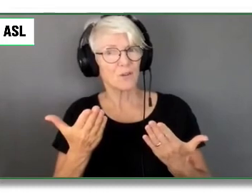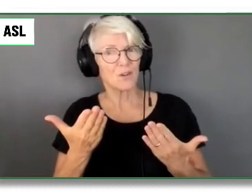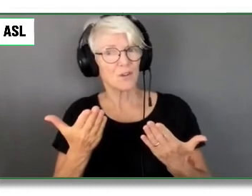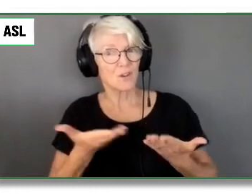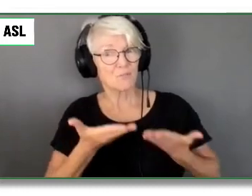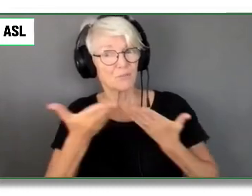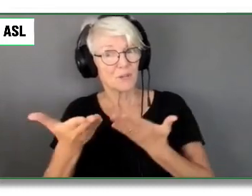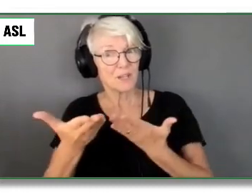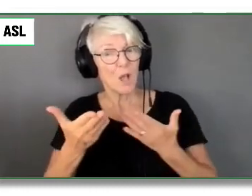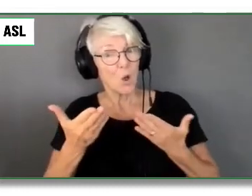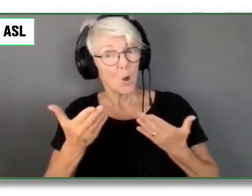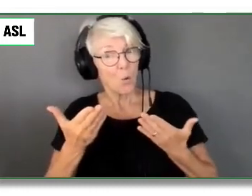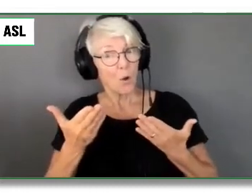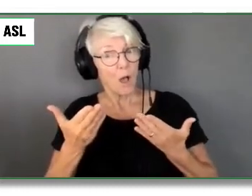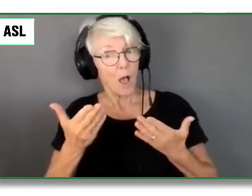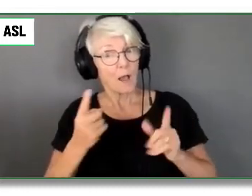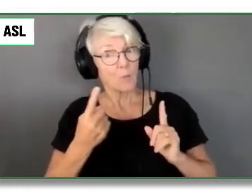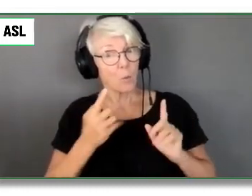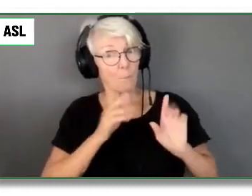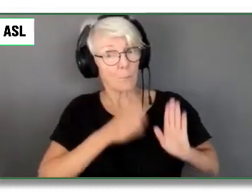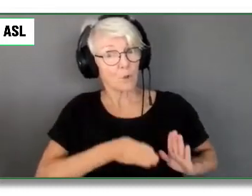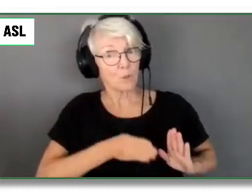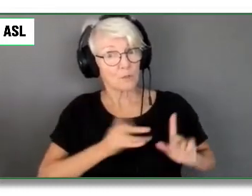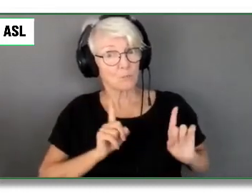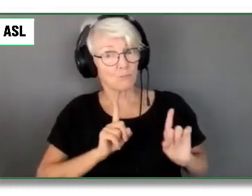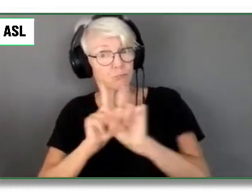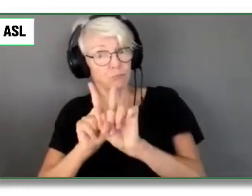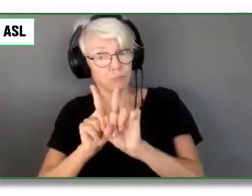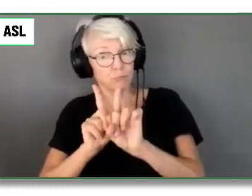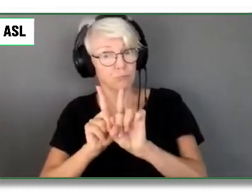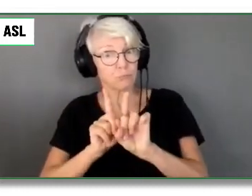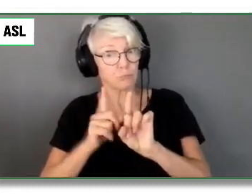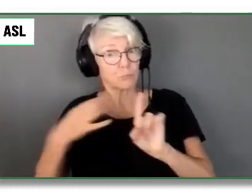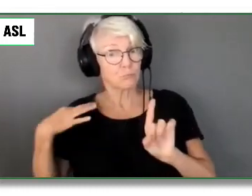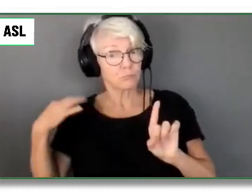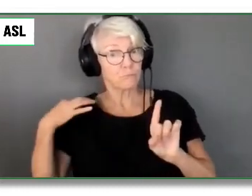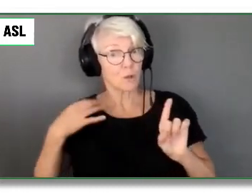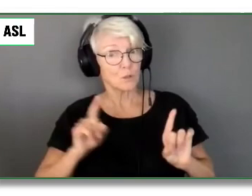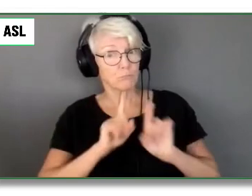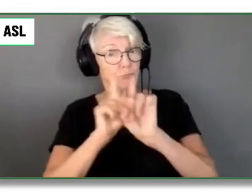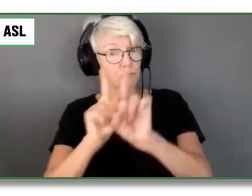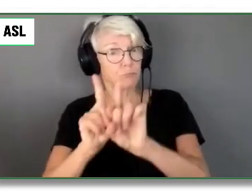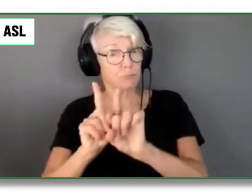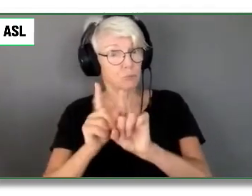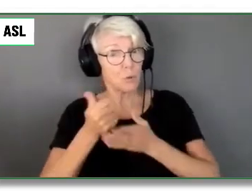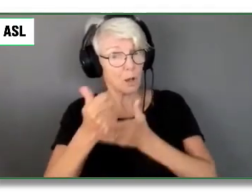that are needed in order to be able to utilize the trail rider or is that something that you were having to provide yourself?